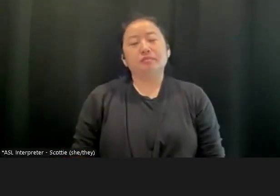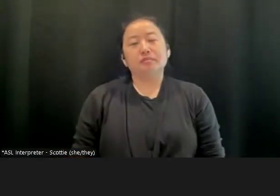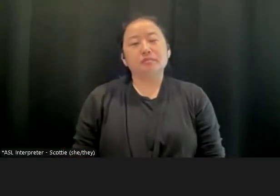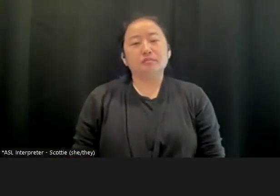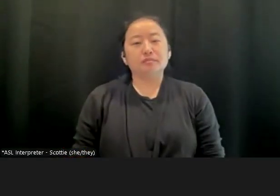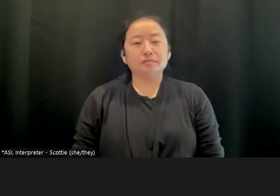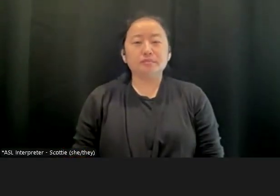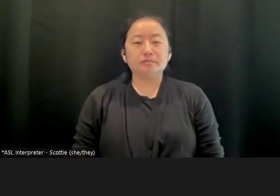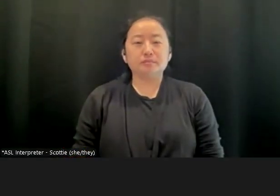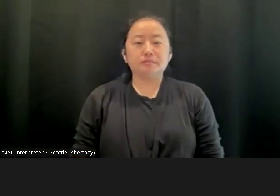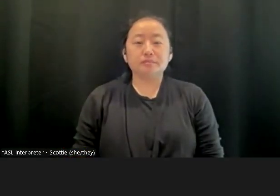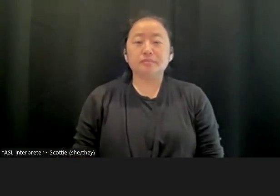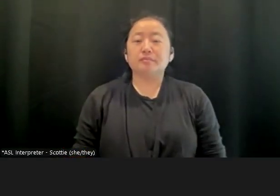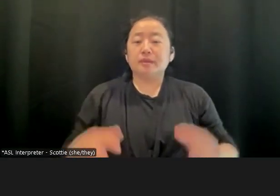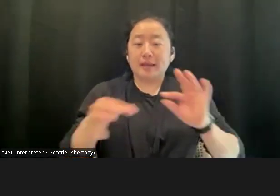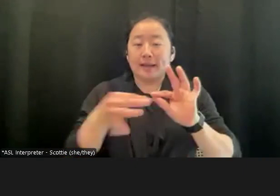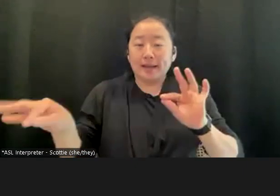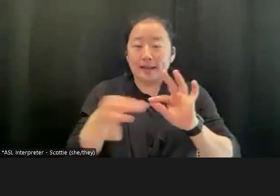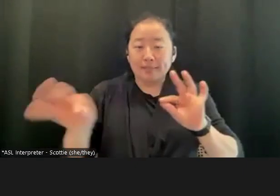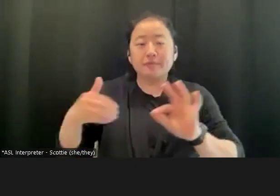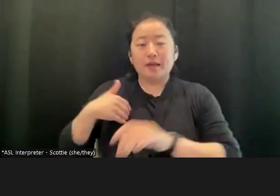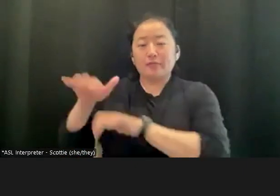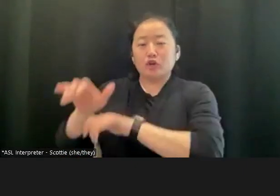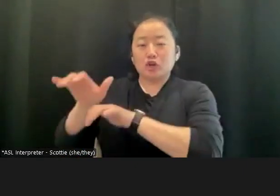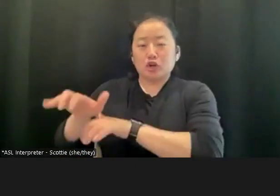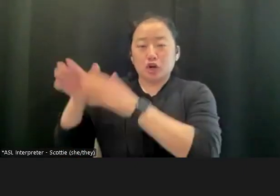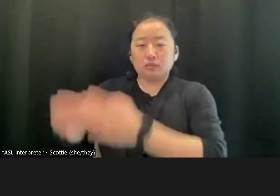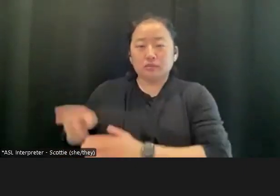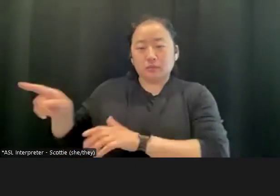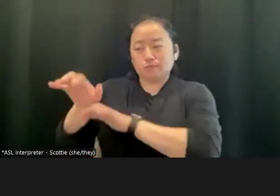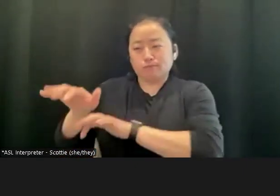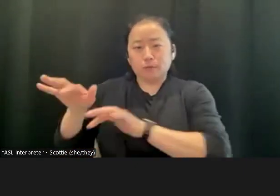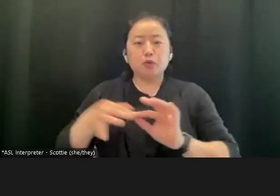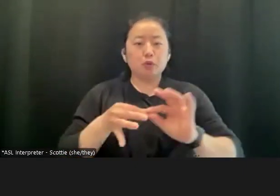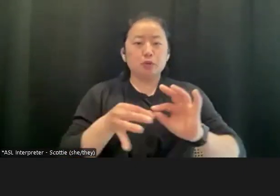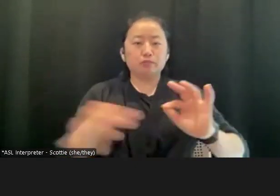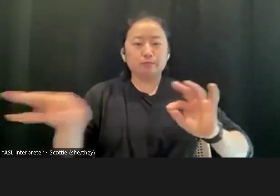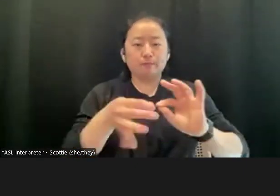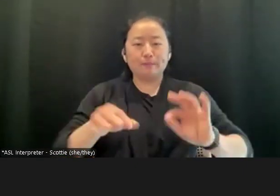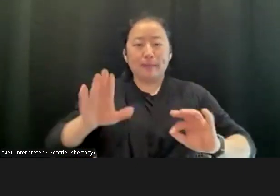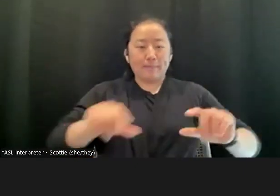We have captions available with a CART reporter and you can access those on the bottom menu.